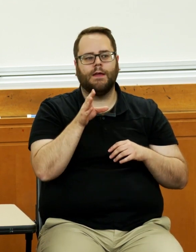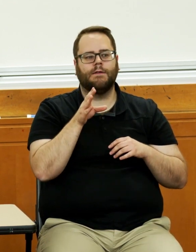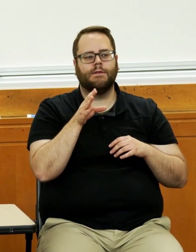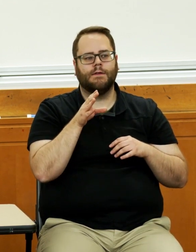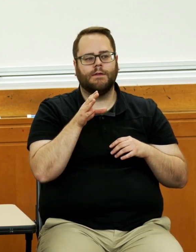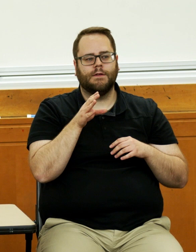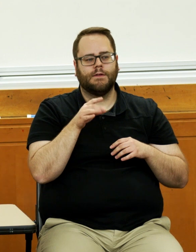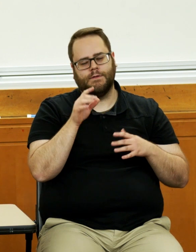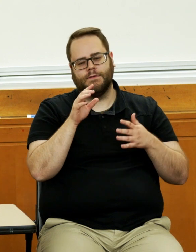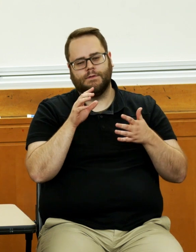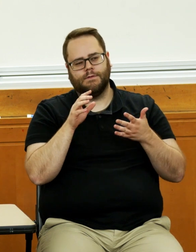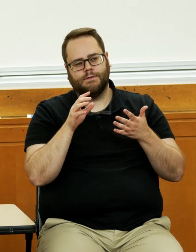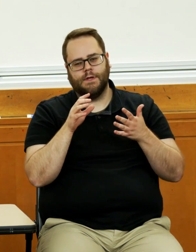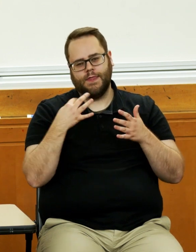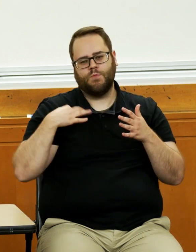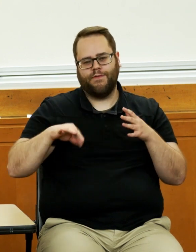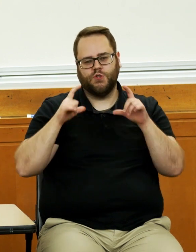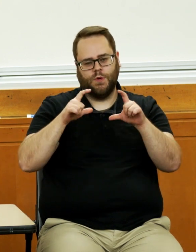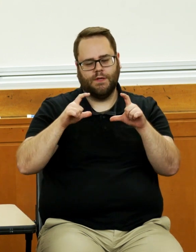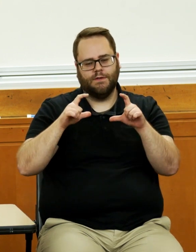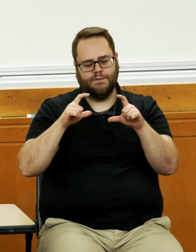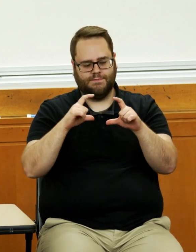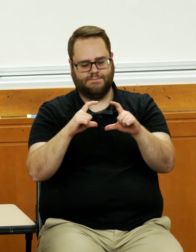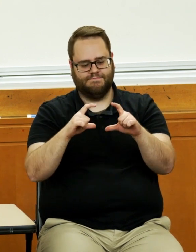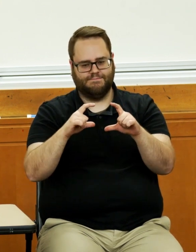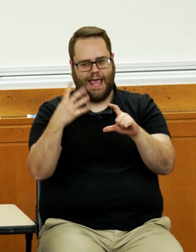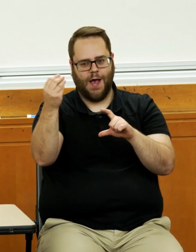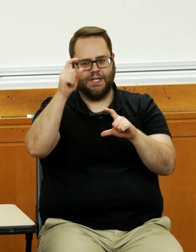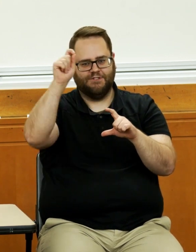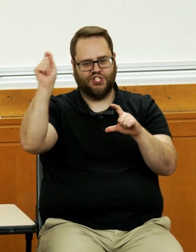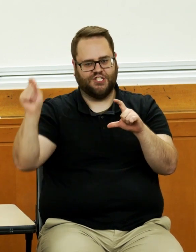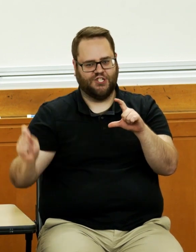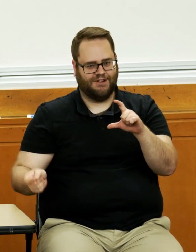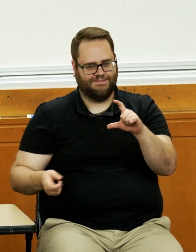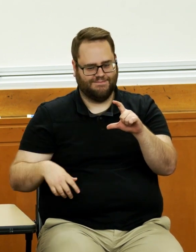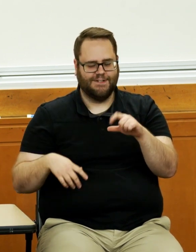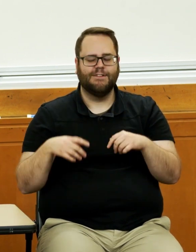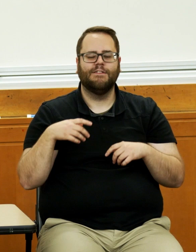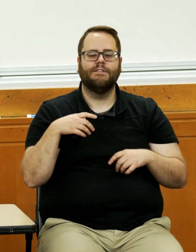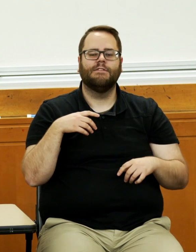you can sort of check off the outside of the privilege wheel for my pieces. And [I] often have